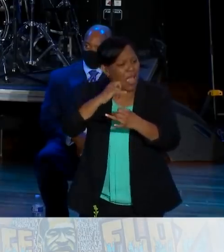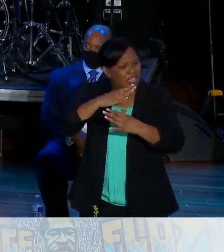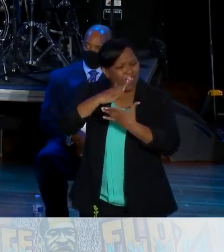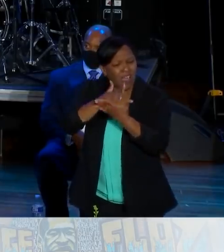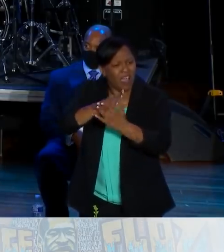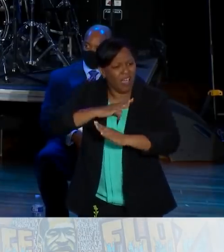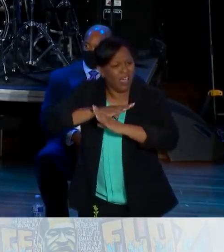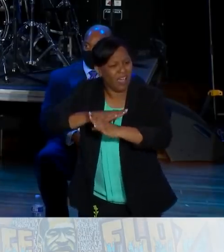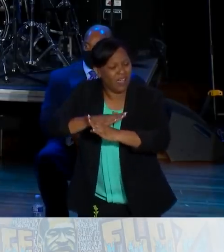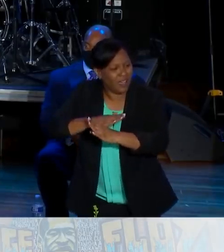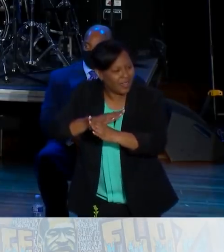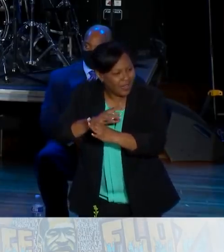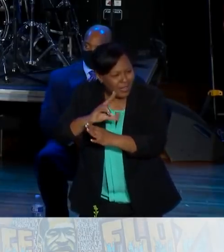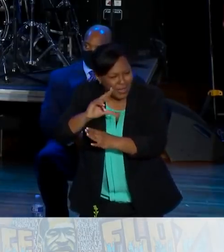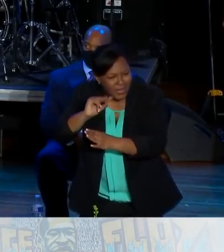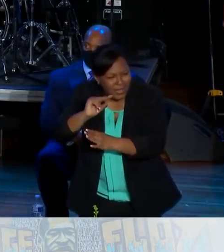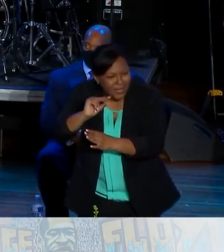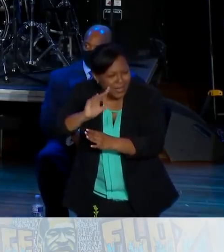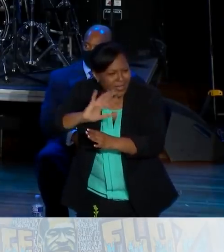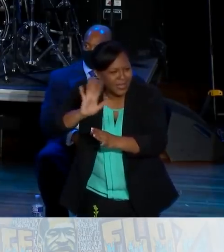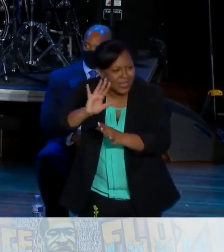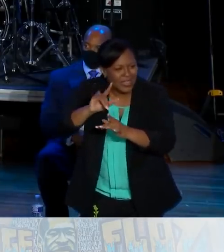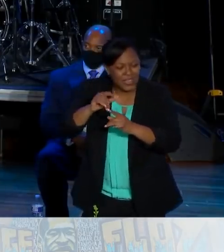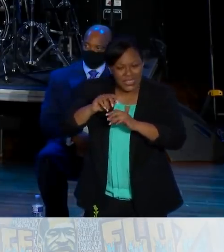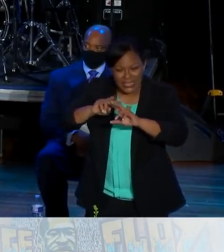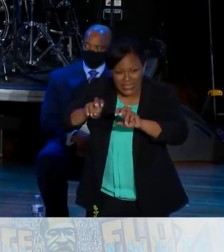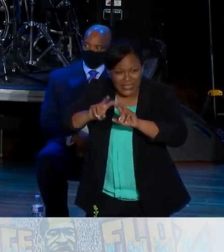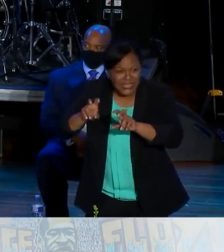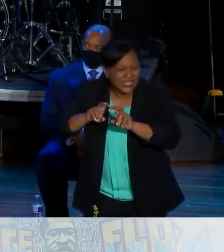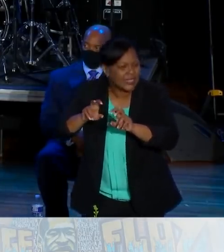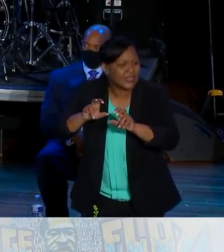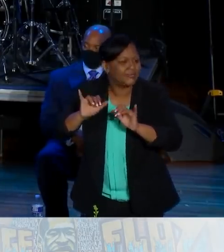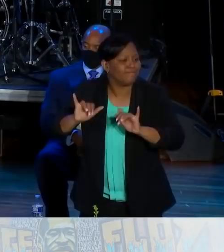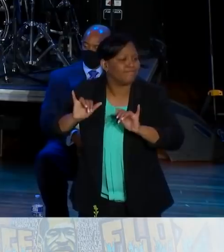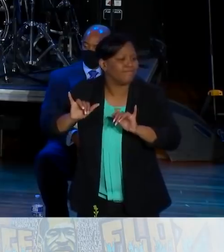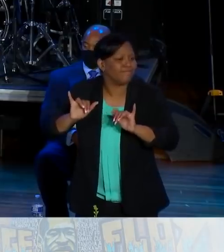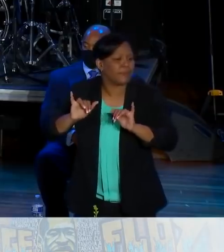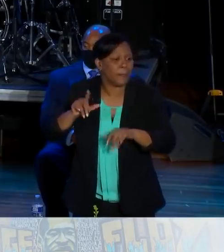HAPPENED IN THE NEXT ADMINISTRATION. THEY STOPPED THE CONSENT DECREES. WE HAVE SPECIFIC POLICIES THAT